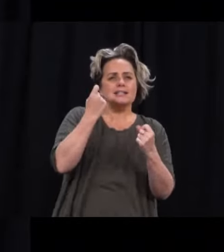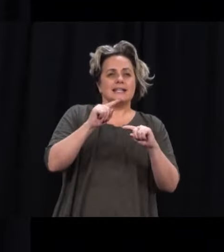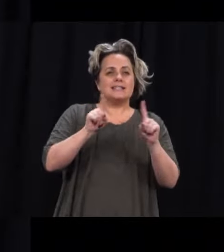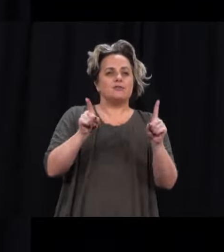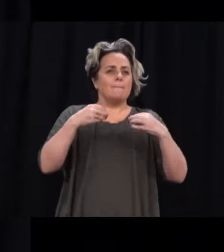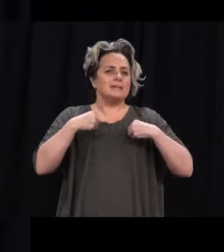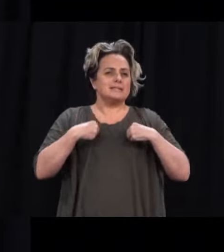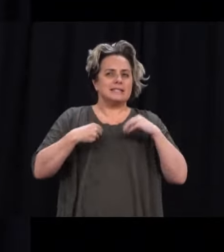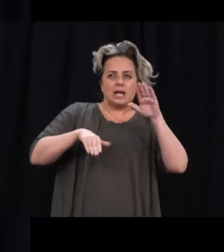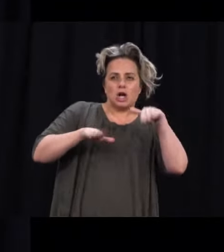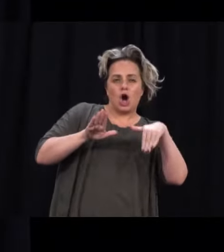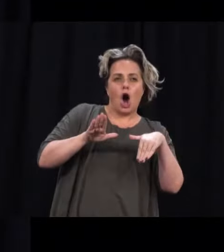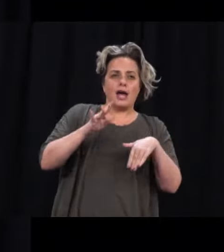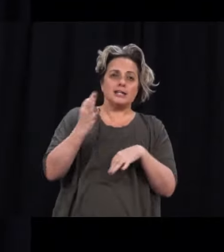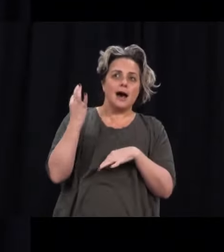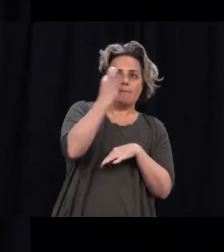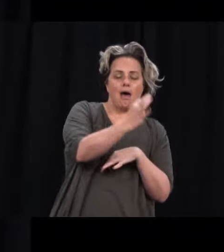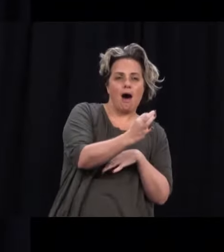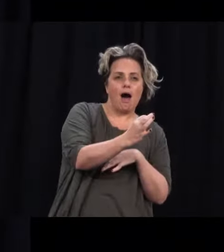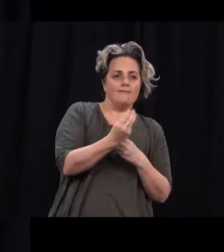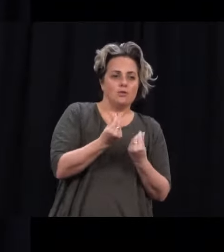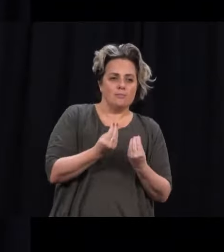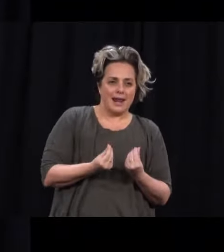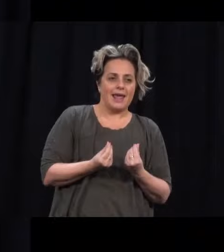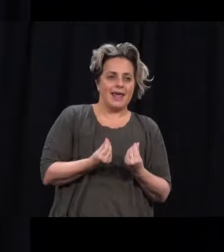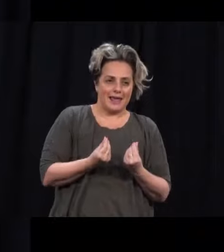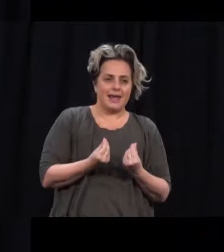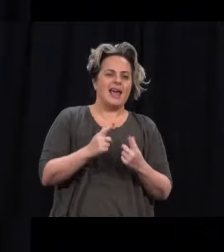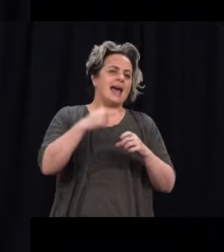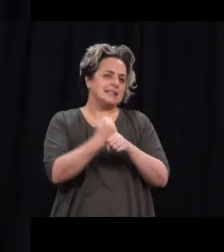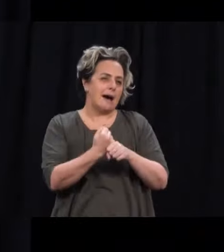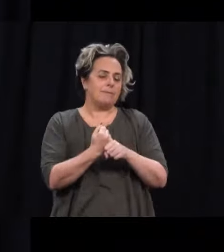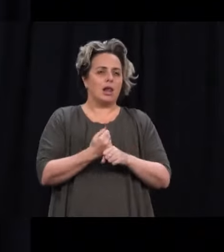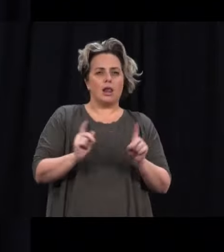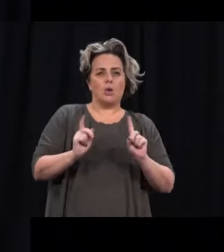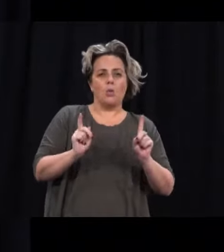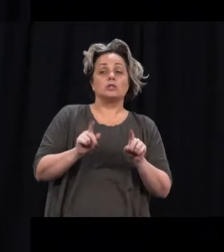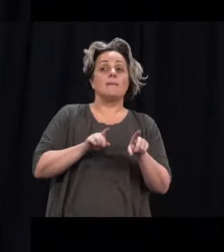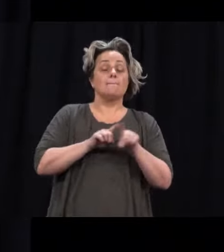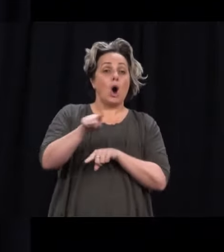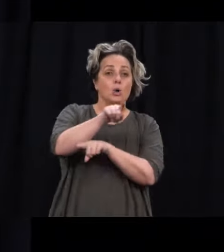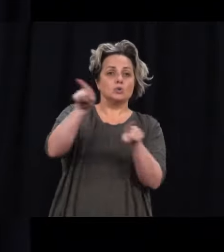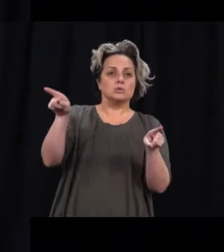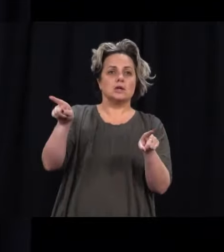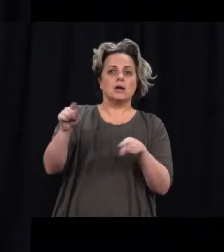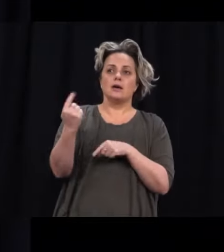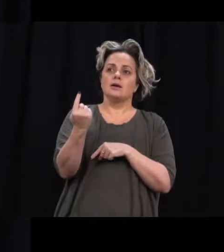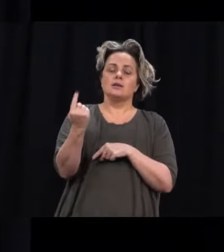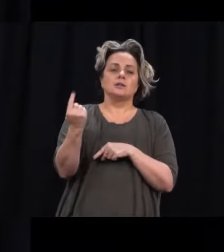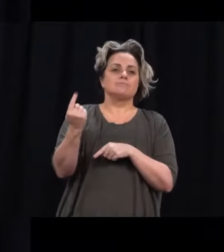I wanted today to provide just a little bit of a profile of the types of businesses that